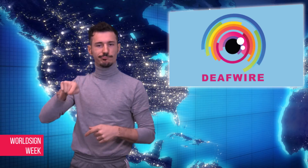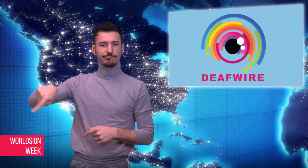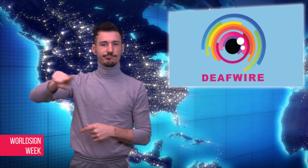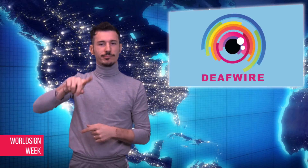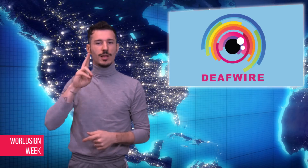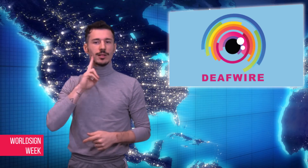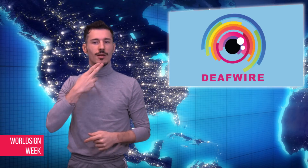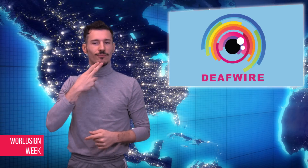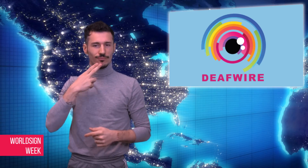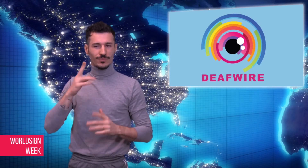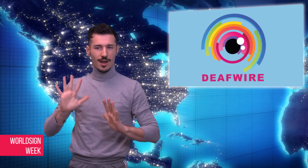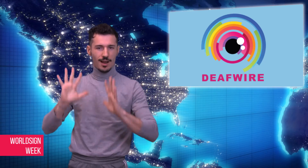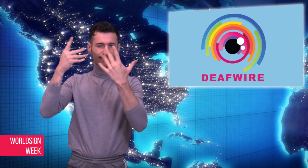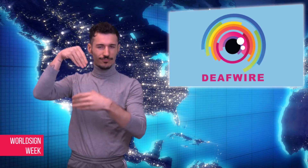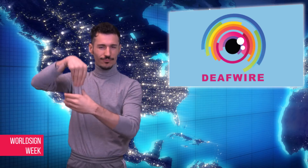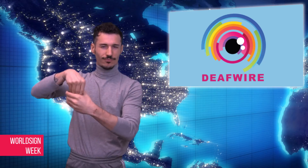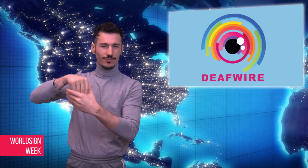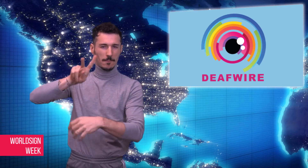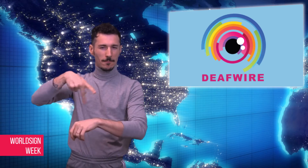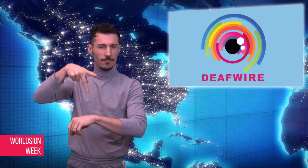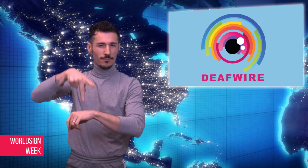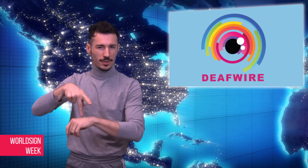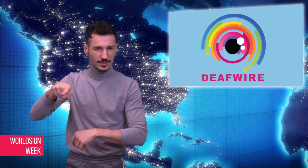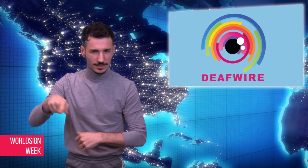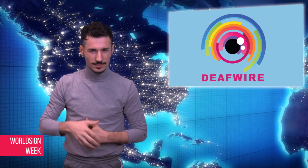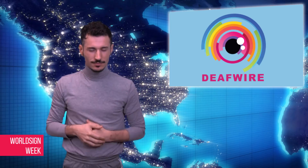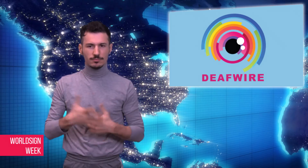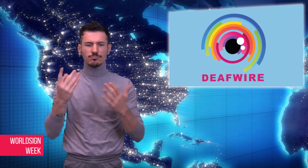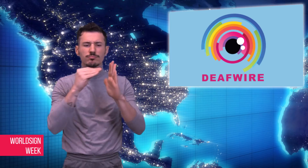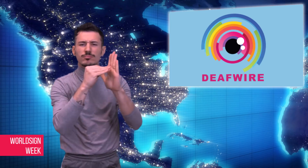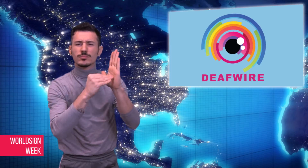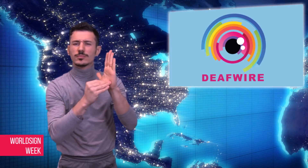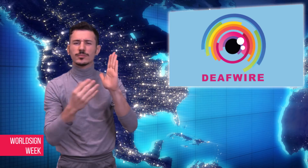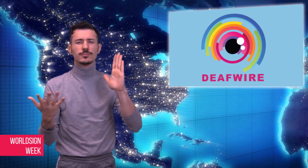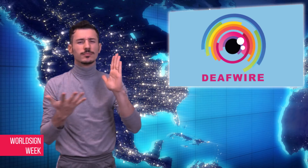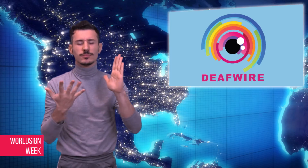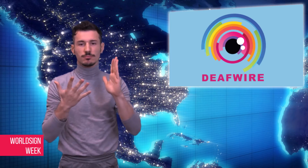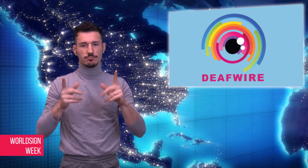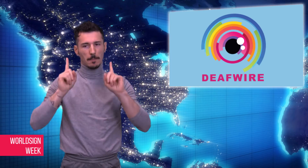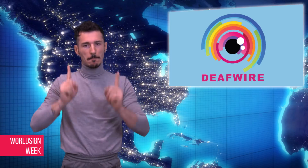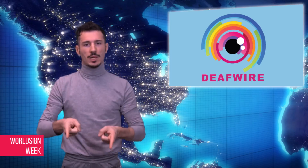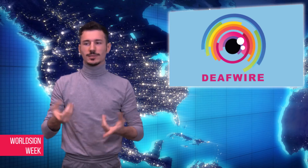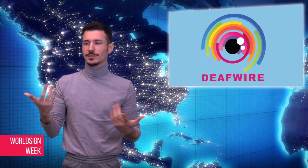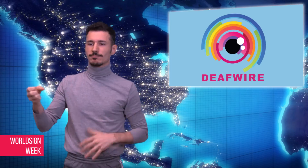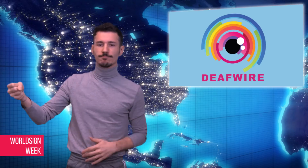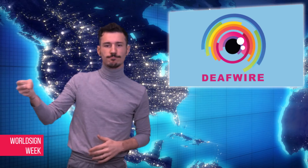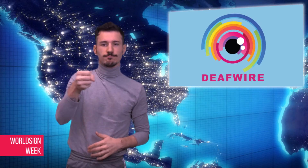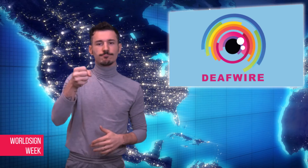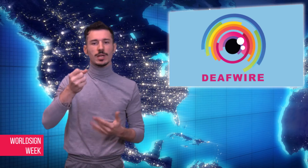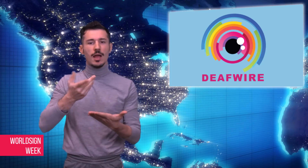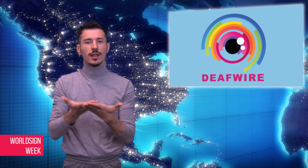in a single document including all governmental transactions